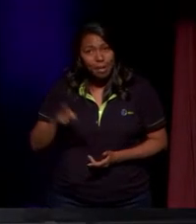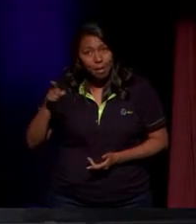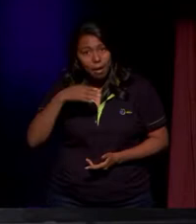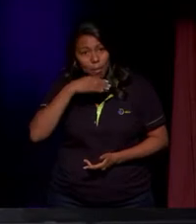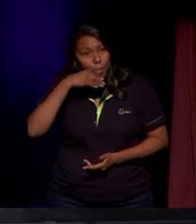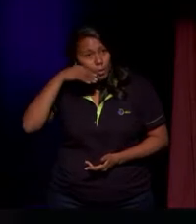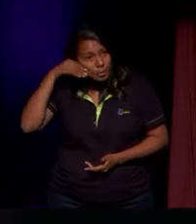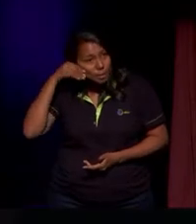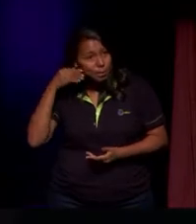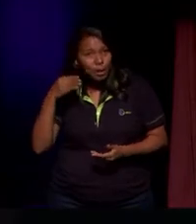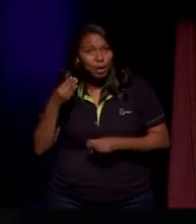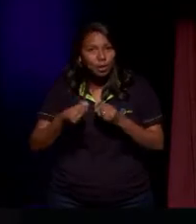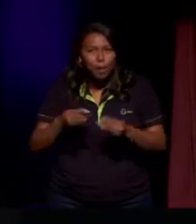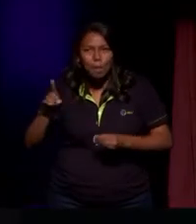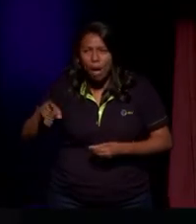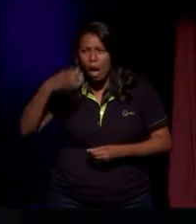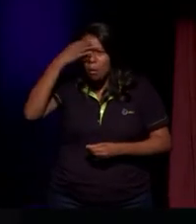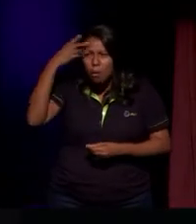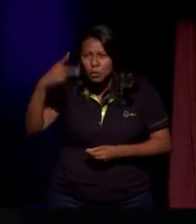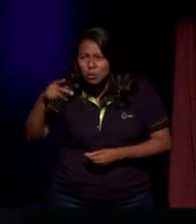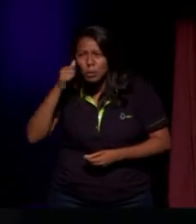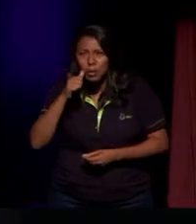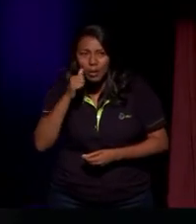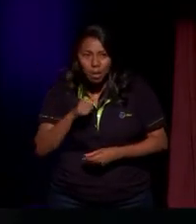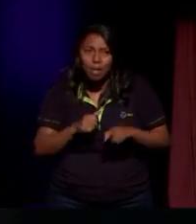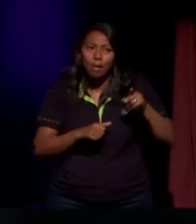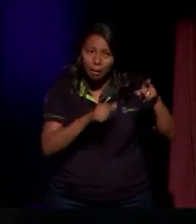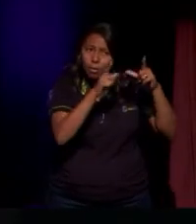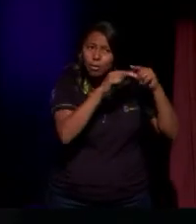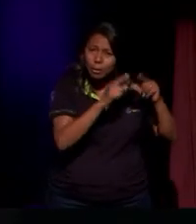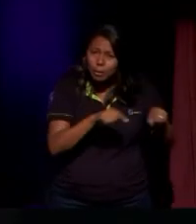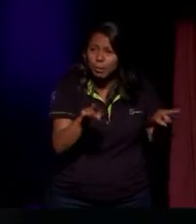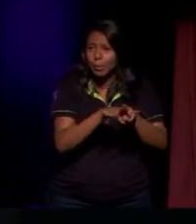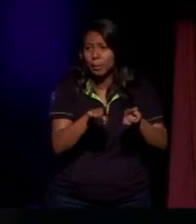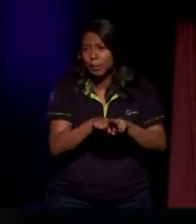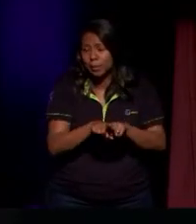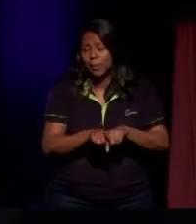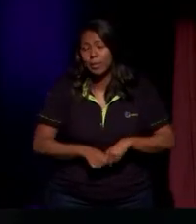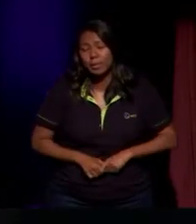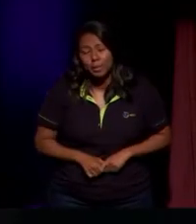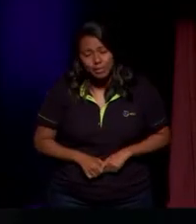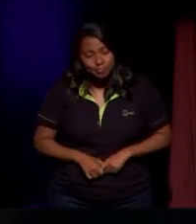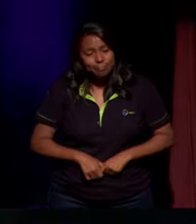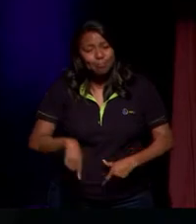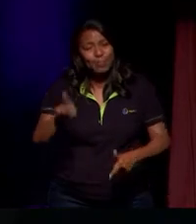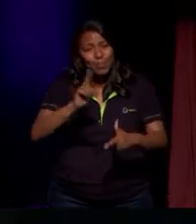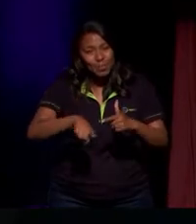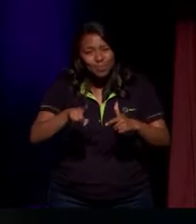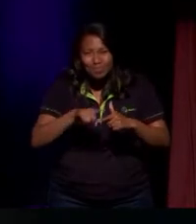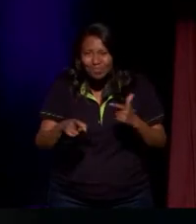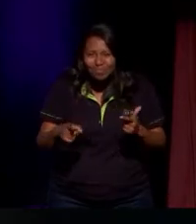the fault lies with the woman, as it happens here in Brazil, in Lebanon, is no different either, then it becomes a problem of shame for her.